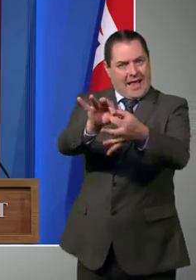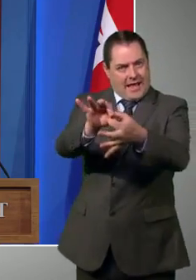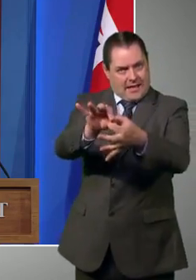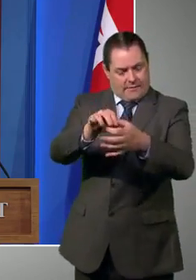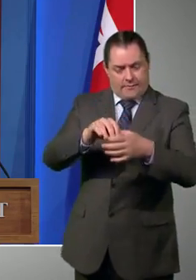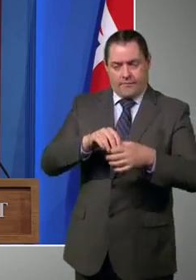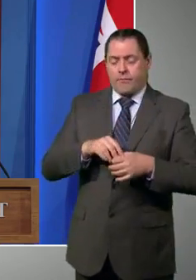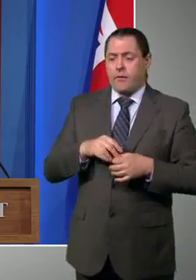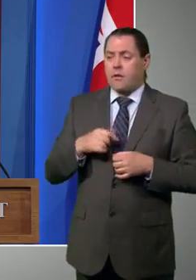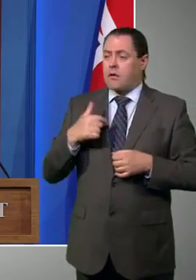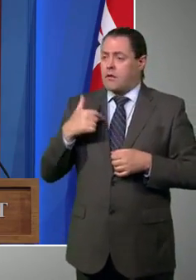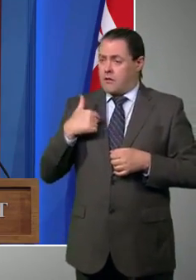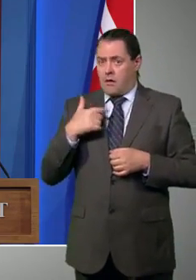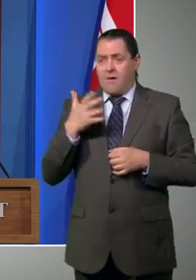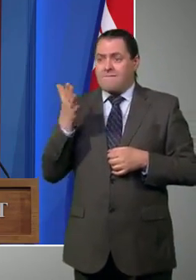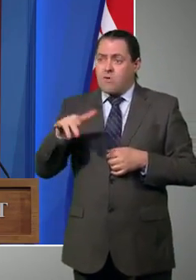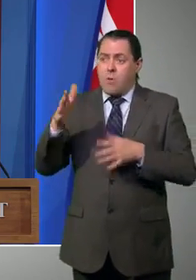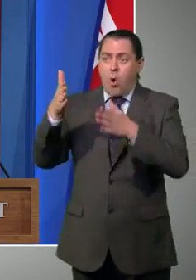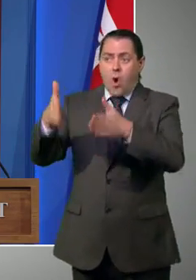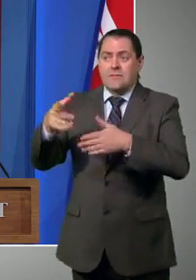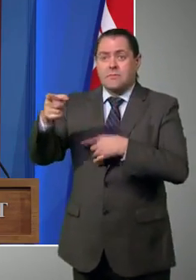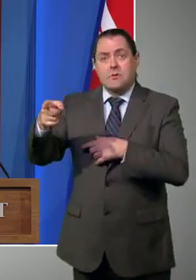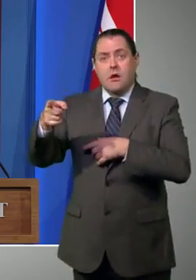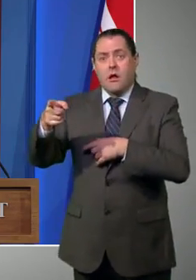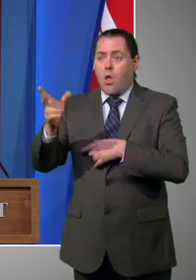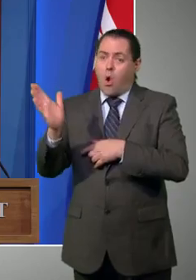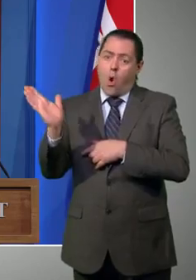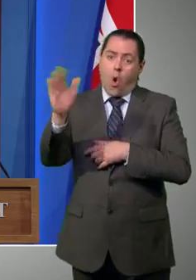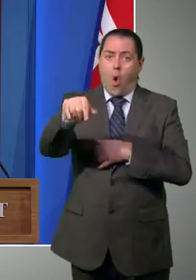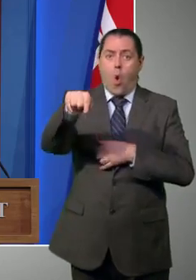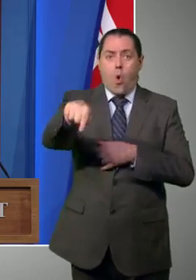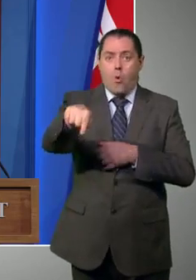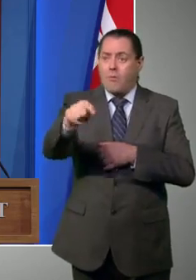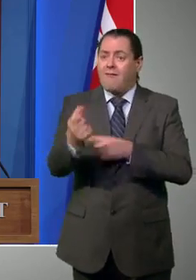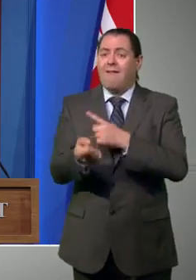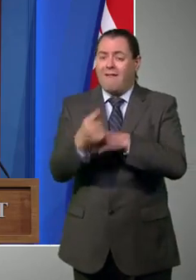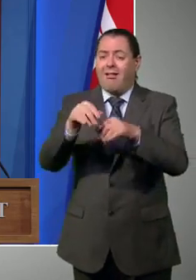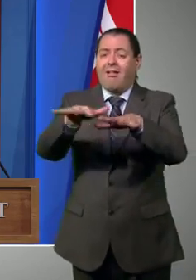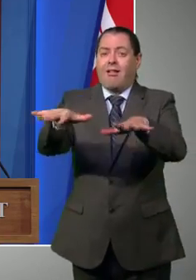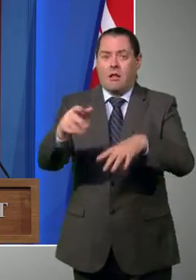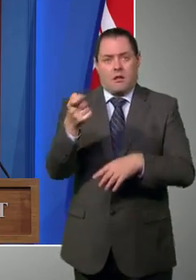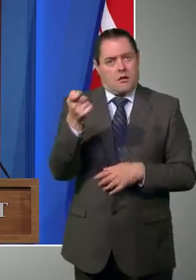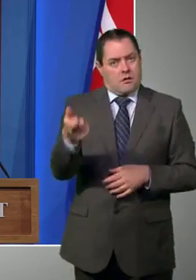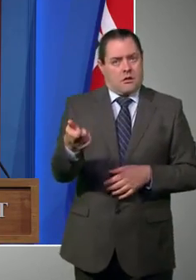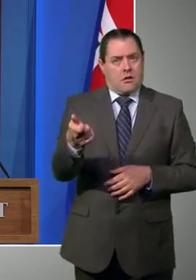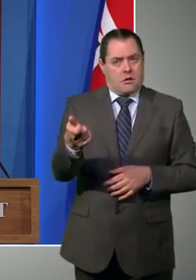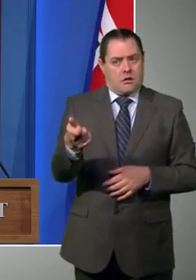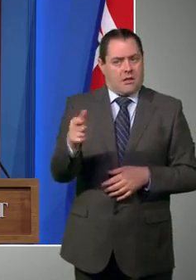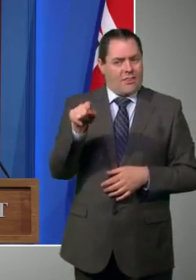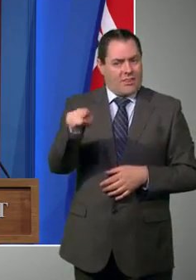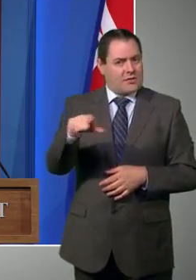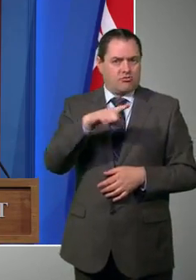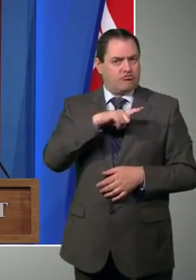discharged from hospitals was actually a very, very tiny